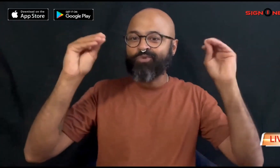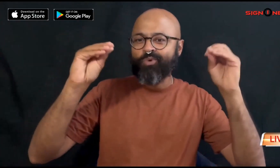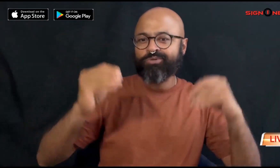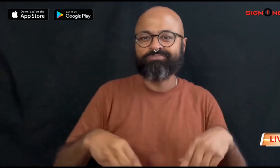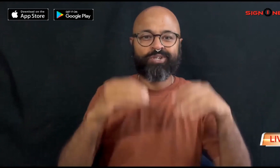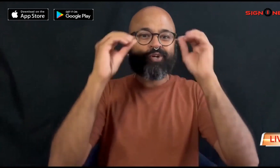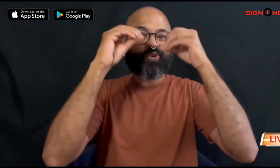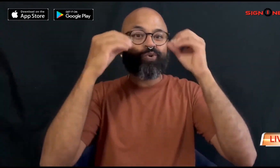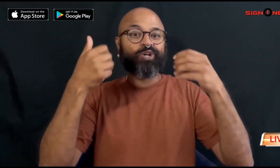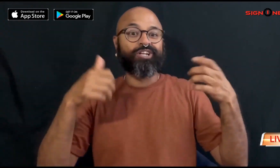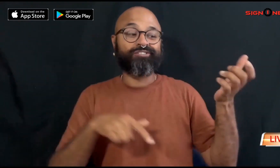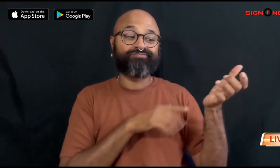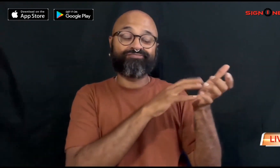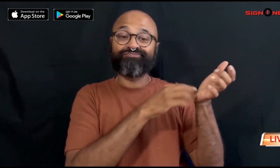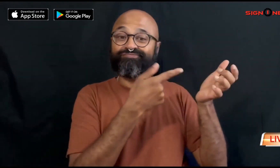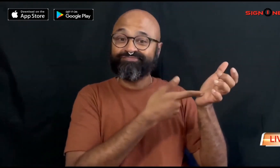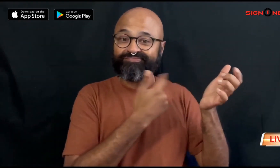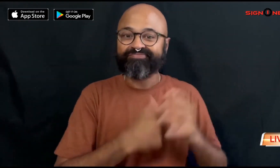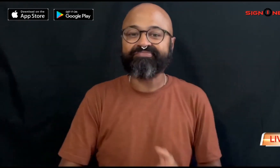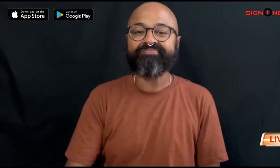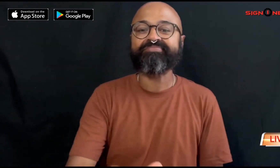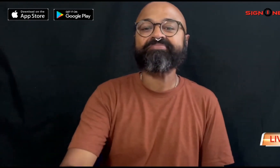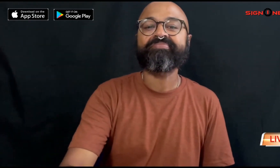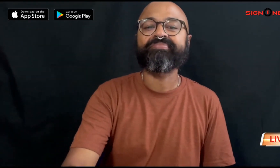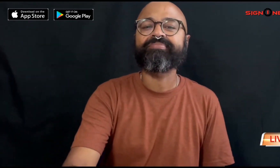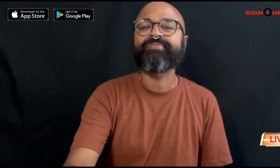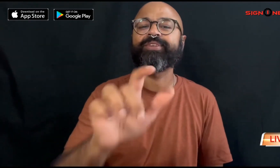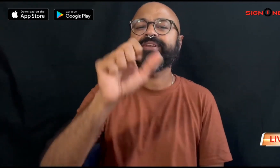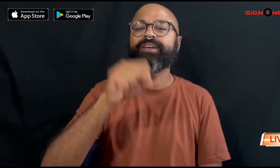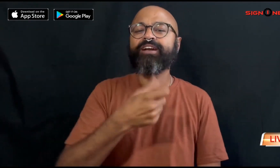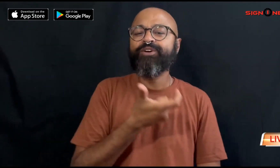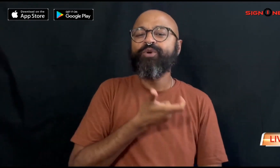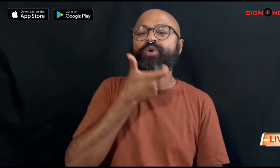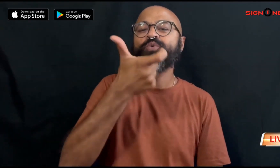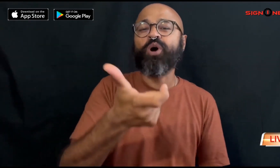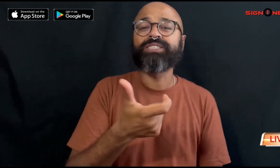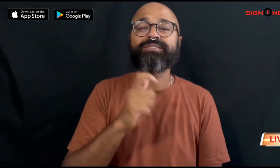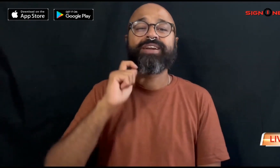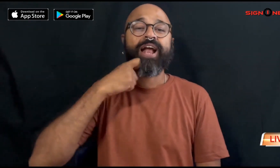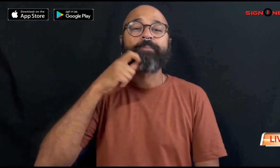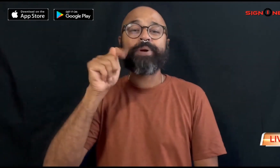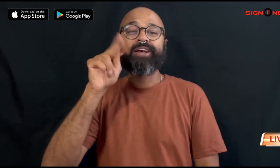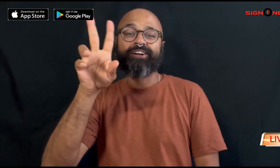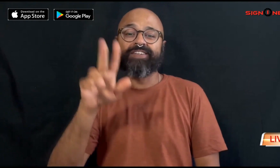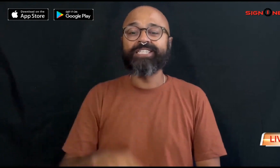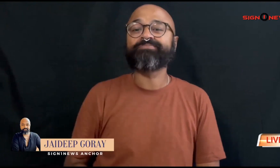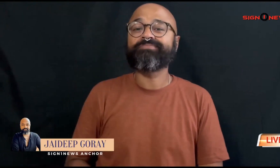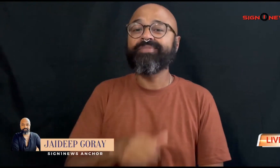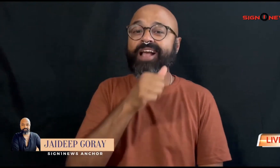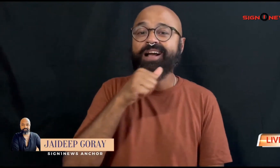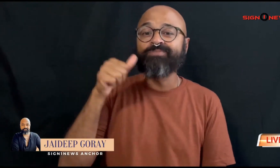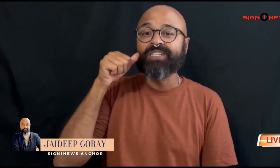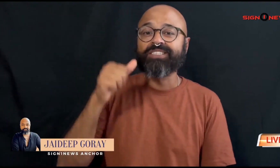Play Store on your smartphone, and you can also watch on Apple tv, Amazon and Roku.